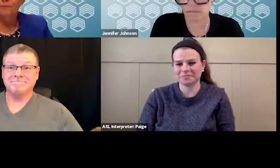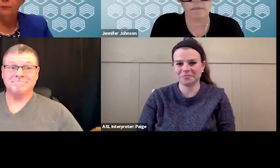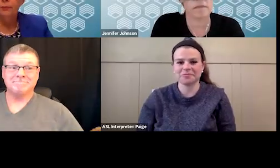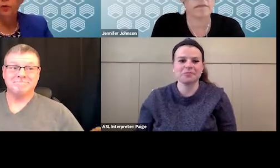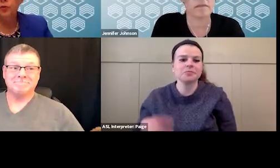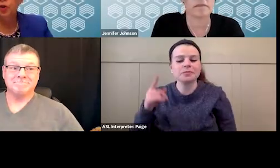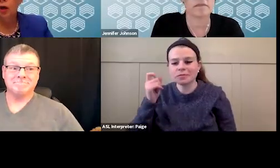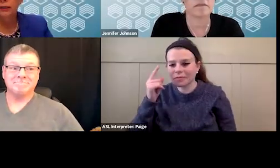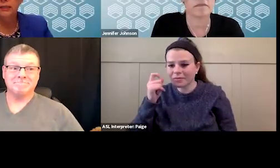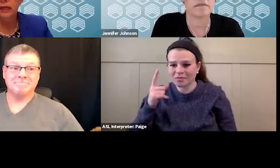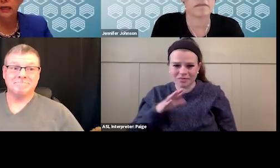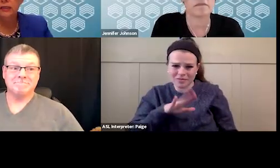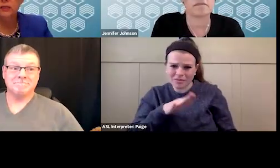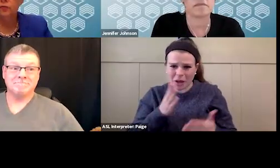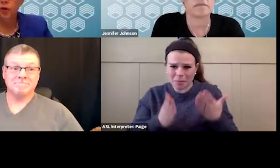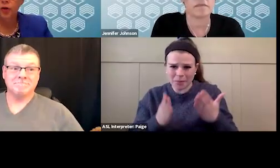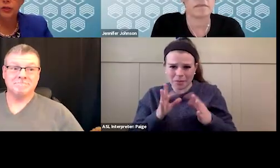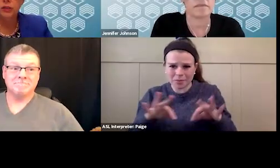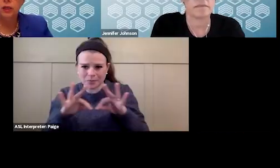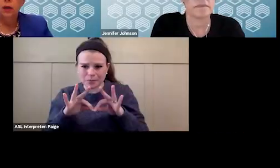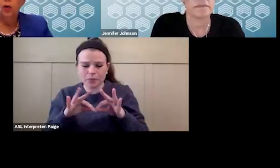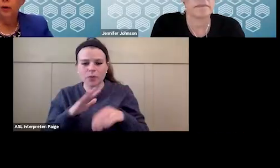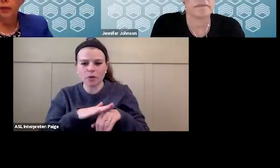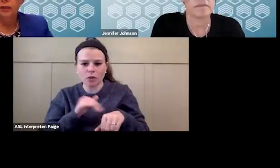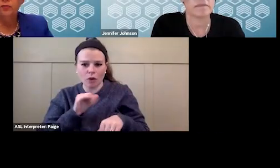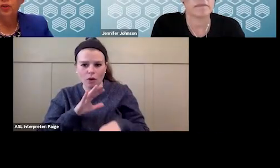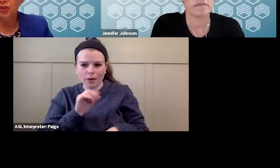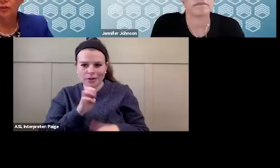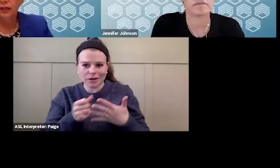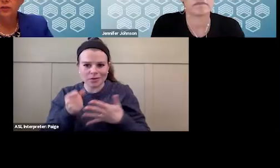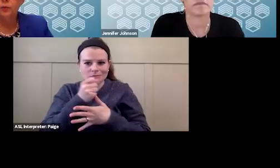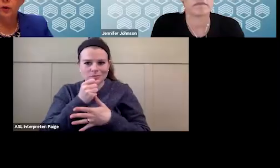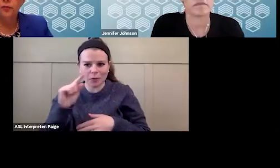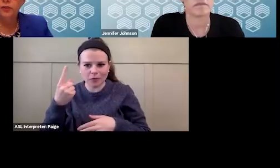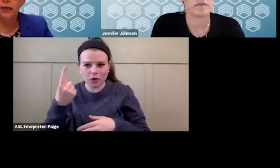Um, maybe you should call his case first or maybe even adjourn it to another